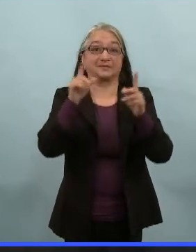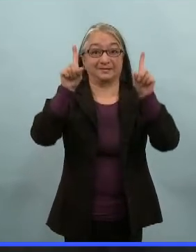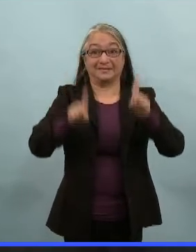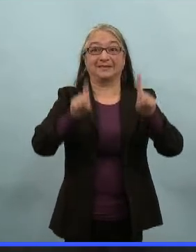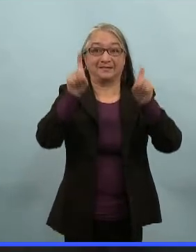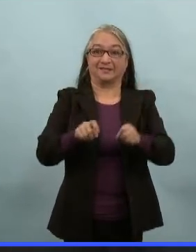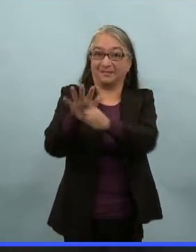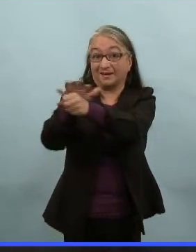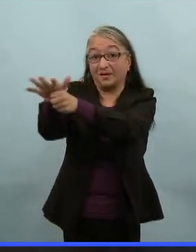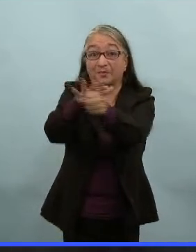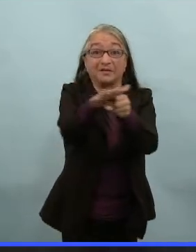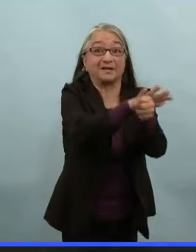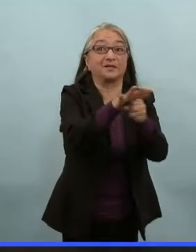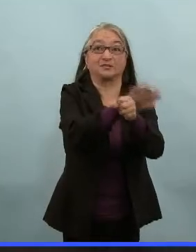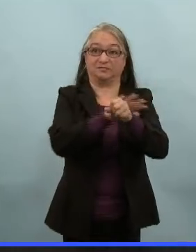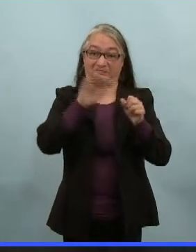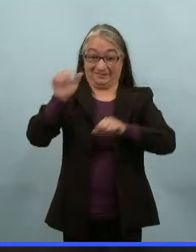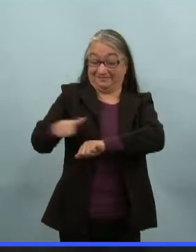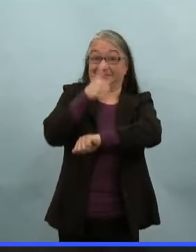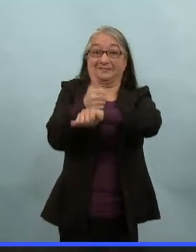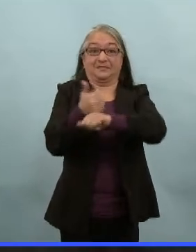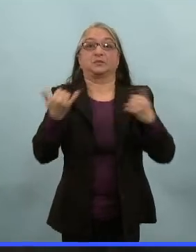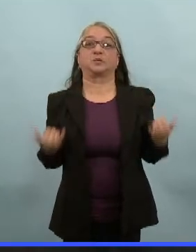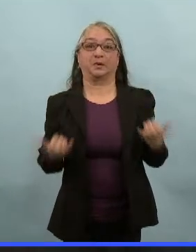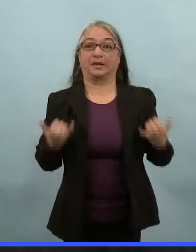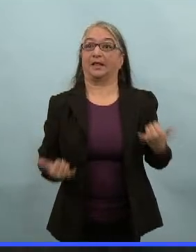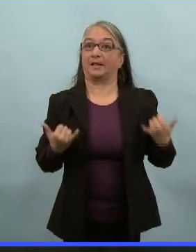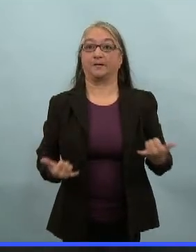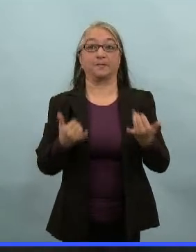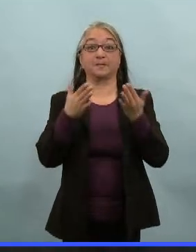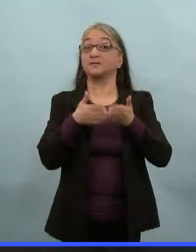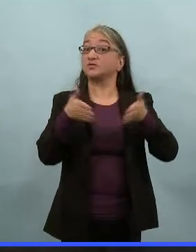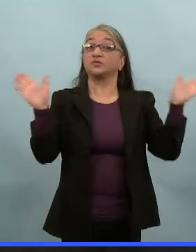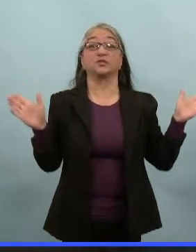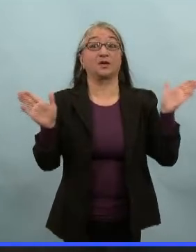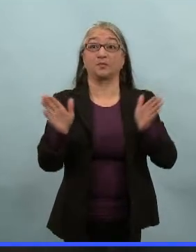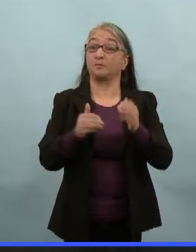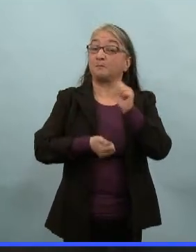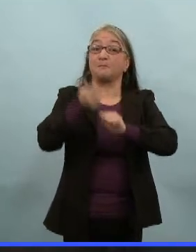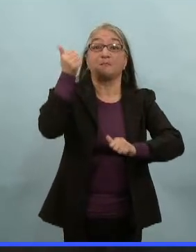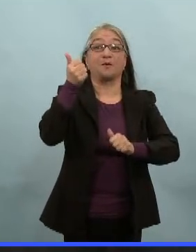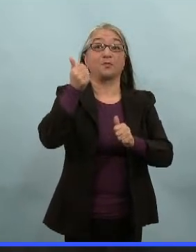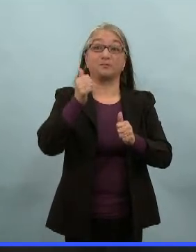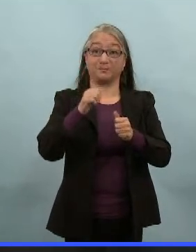most people age 5 and up who have coveted symptoms will now receive a rapid antigen test